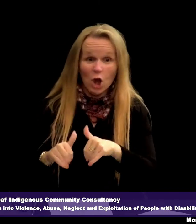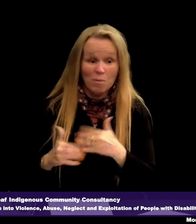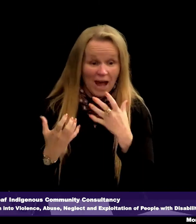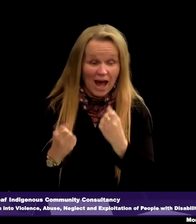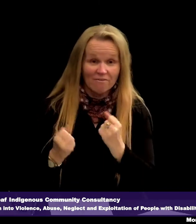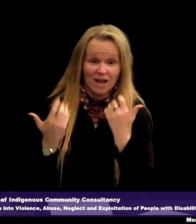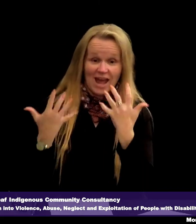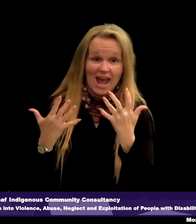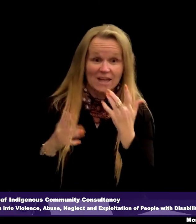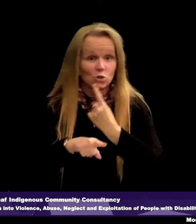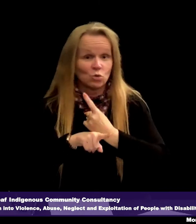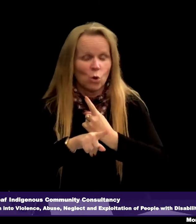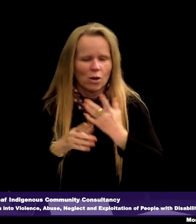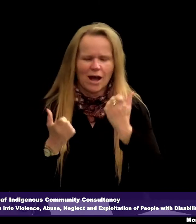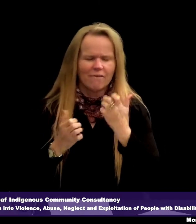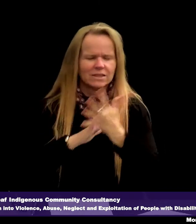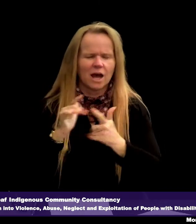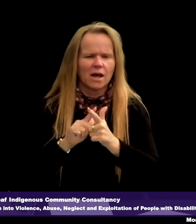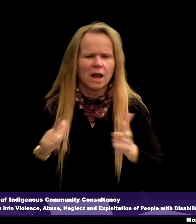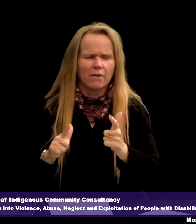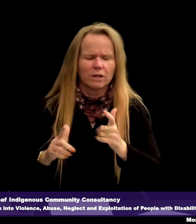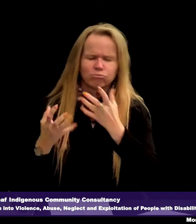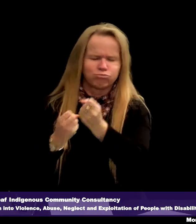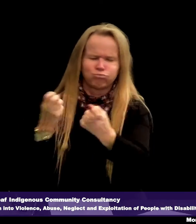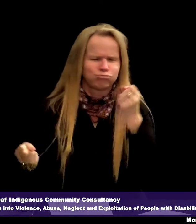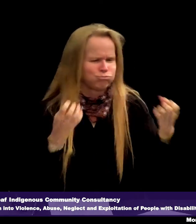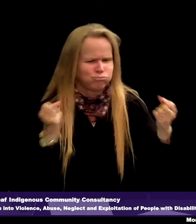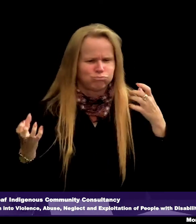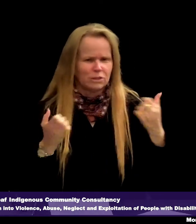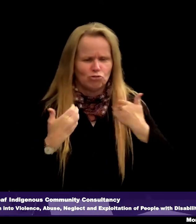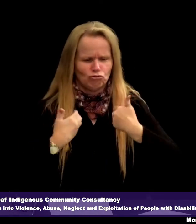communication. Maybe at home they have hand talk, and their own sign languages, of